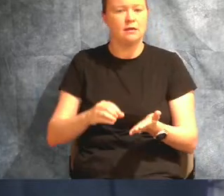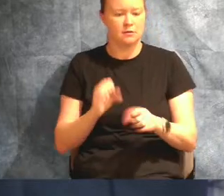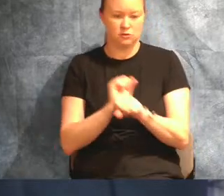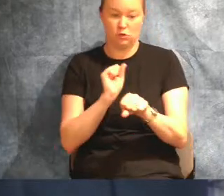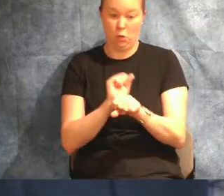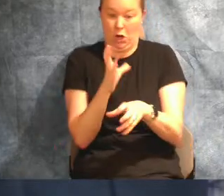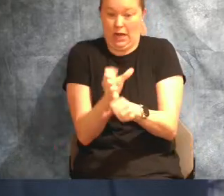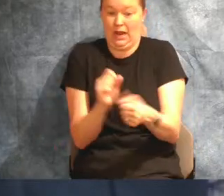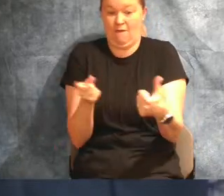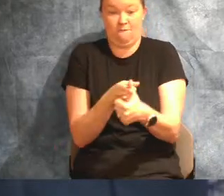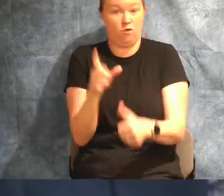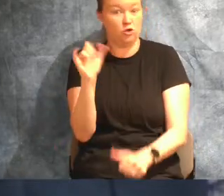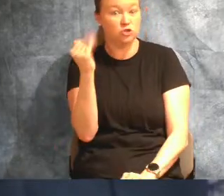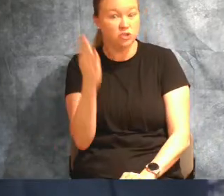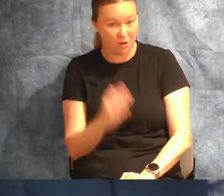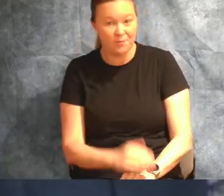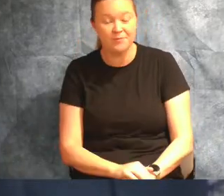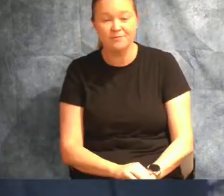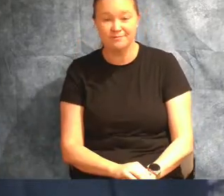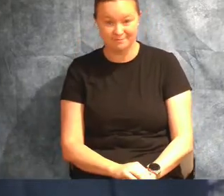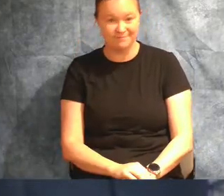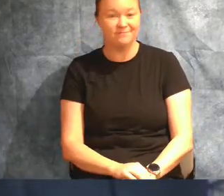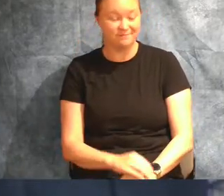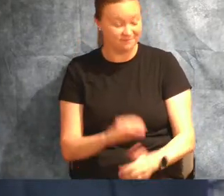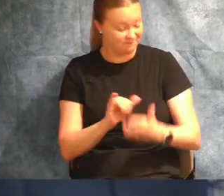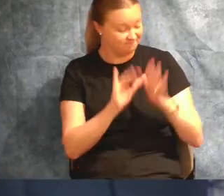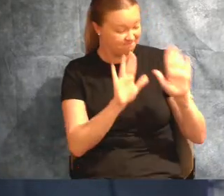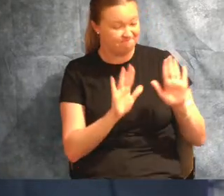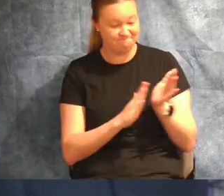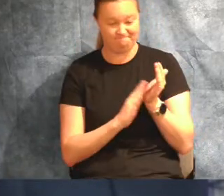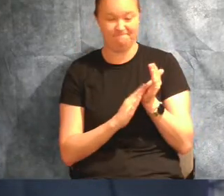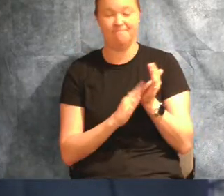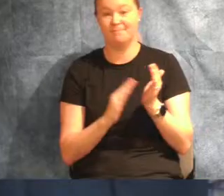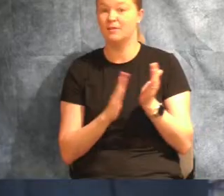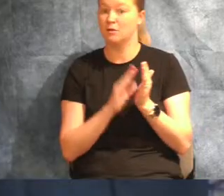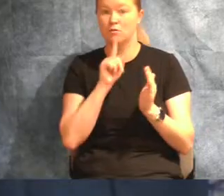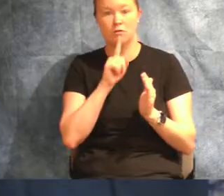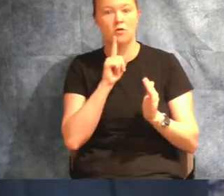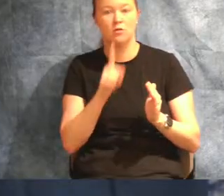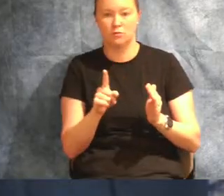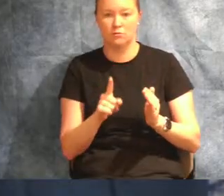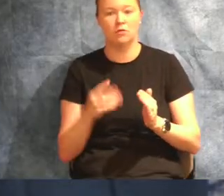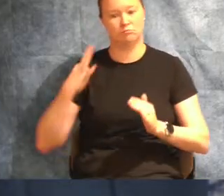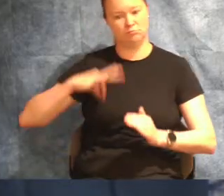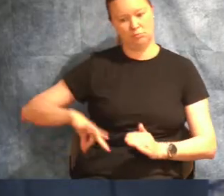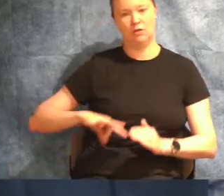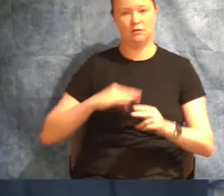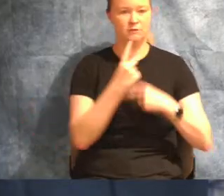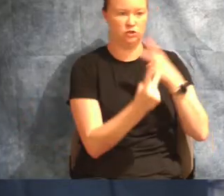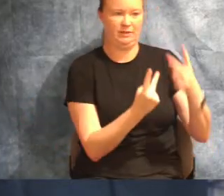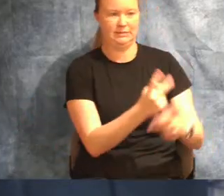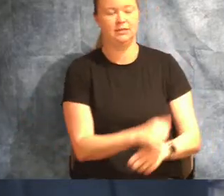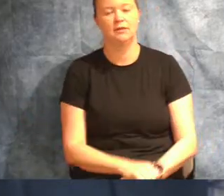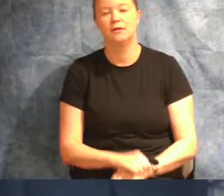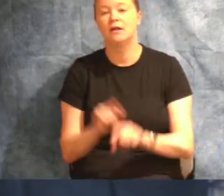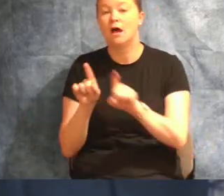job. So more more power to her. So but it was it was a very informative visit. also on behalf of